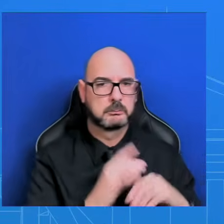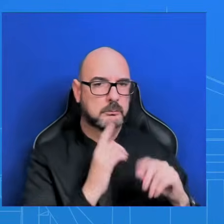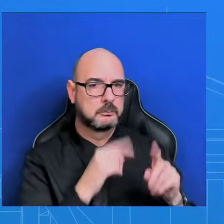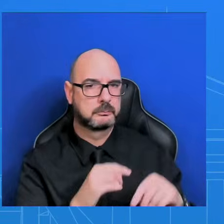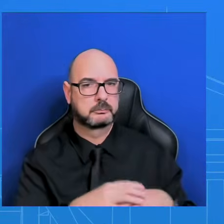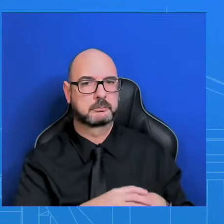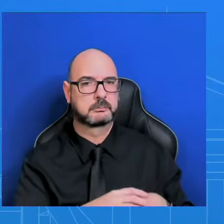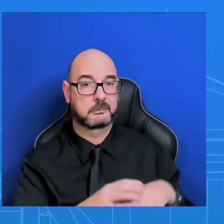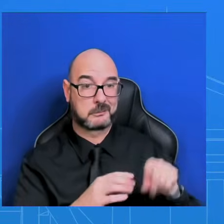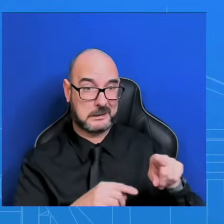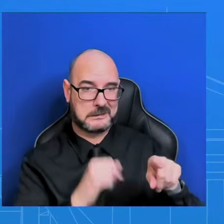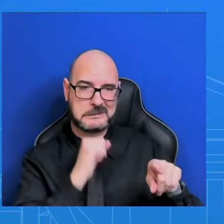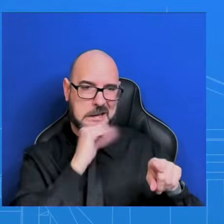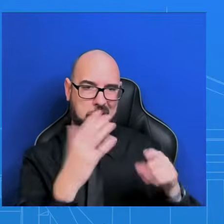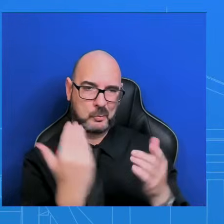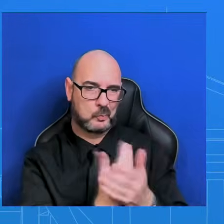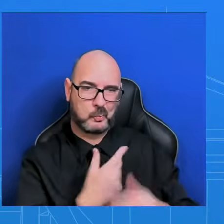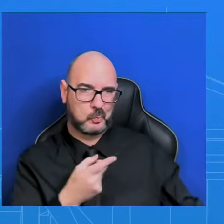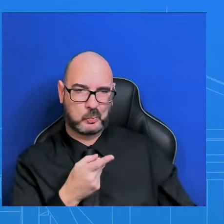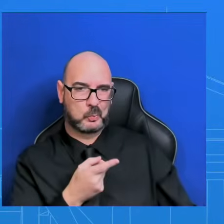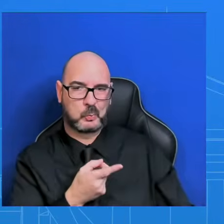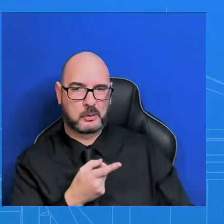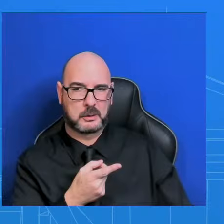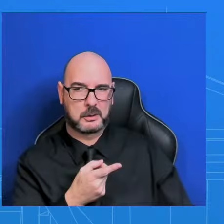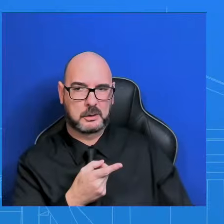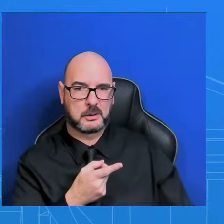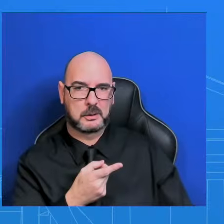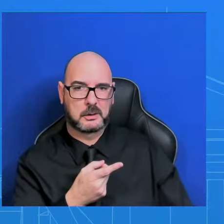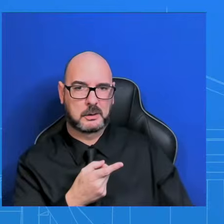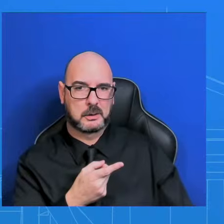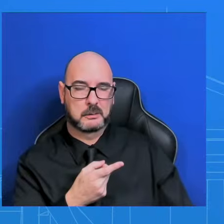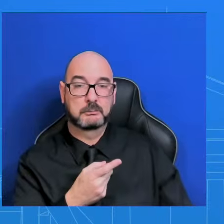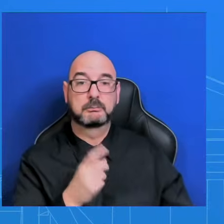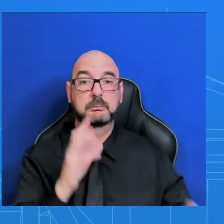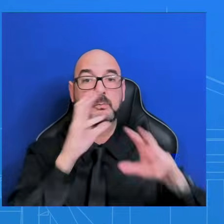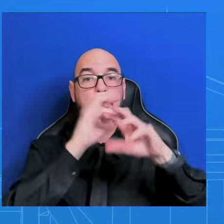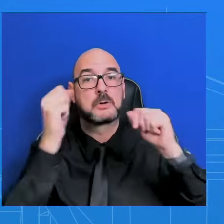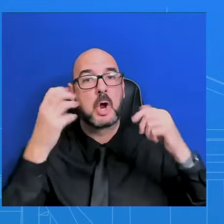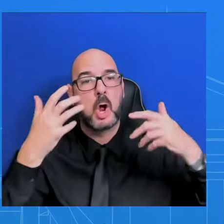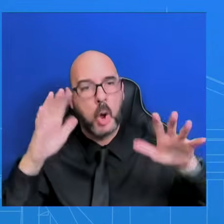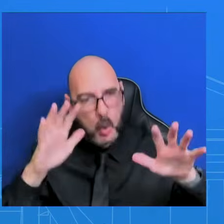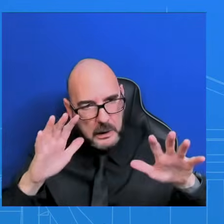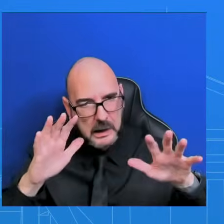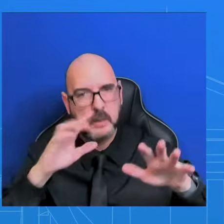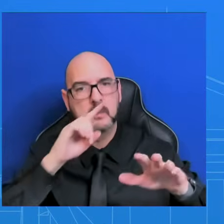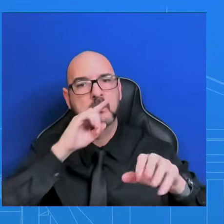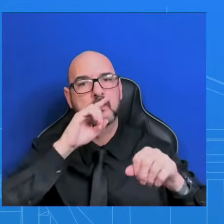that he would do everything that he can to take action to give American families a little bit of a breathing room.